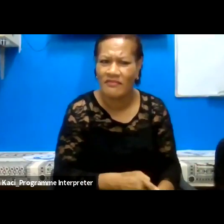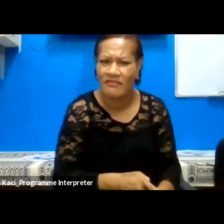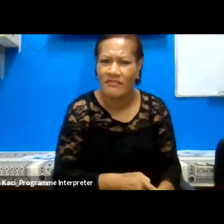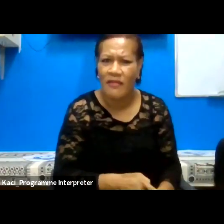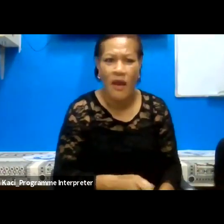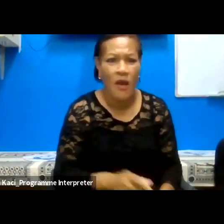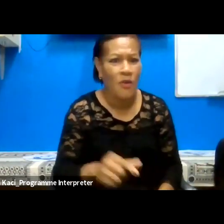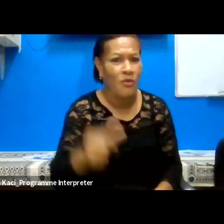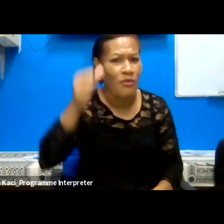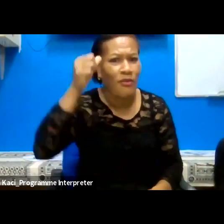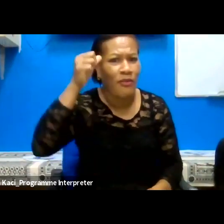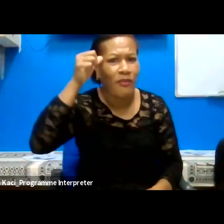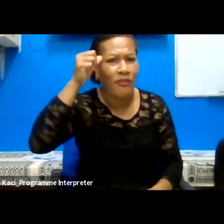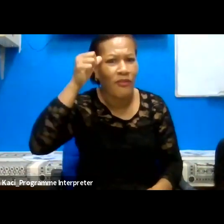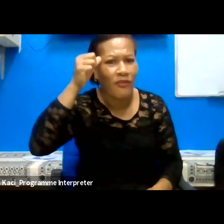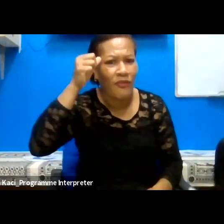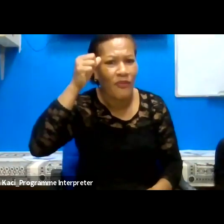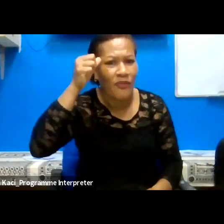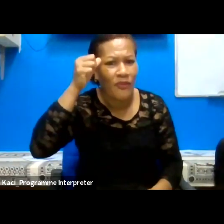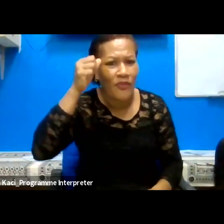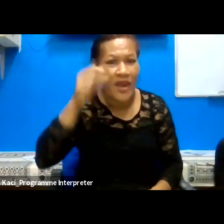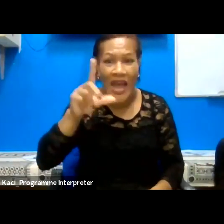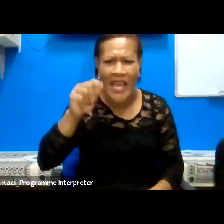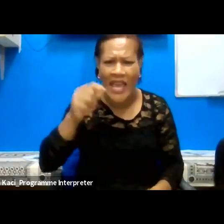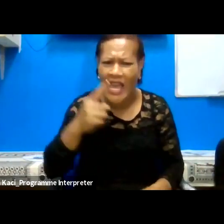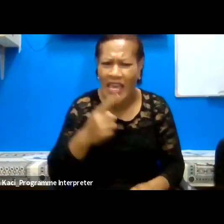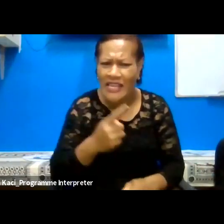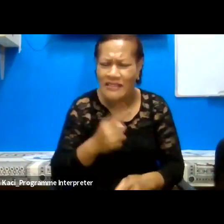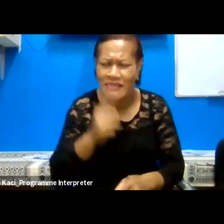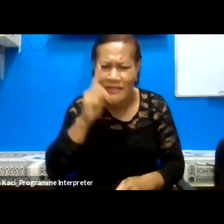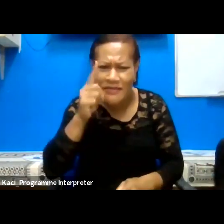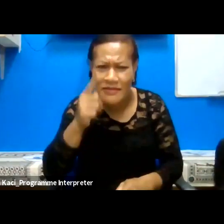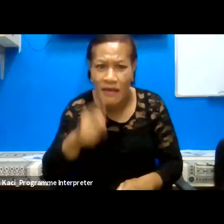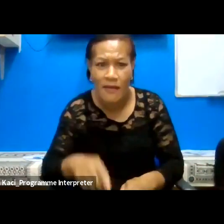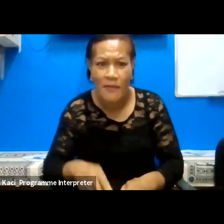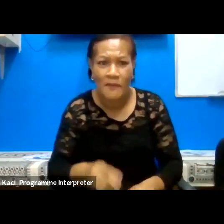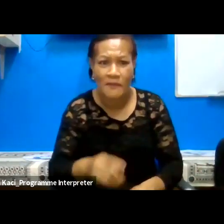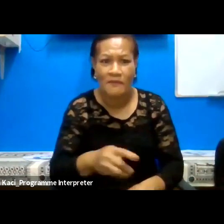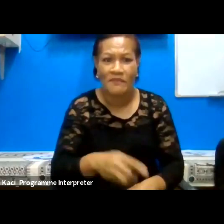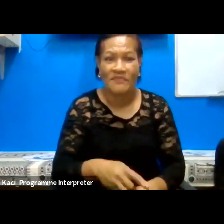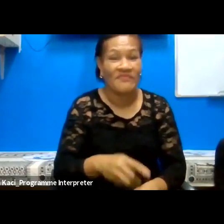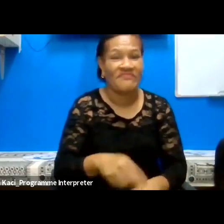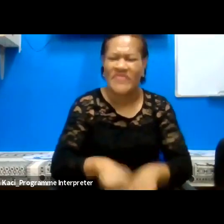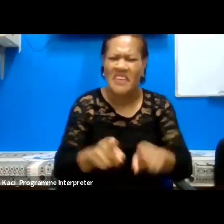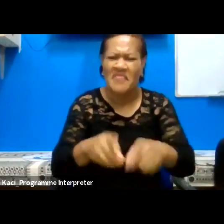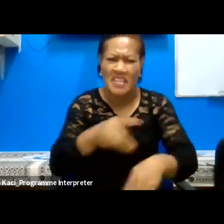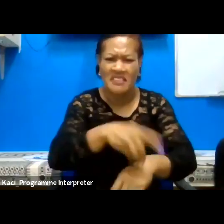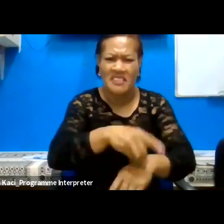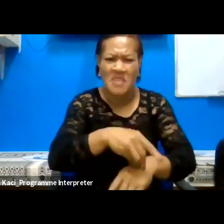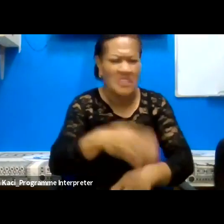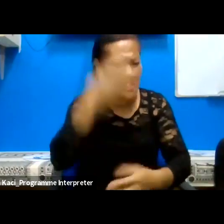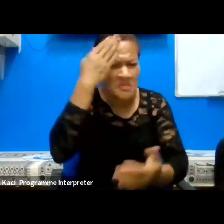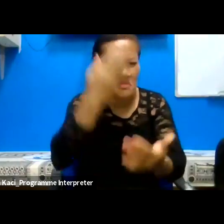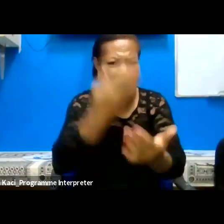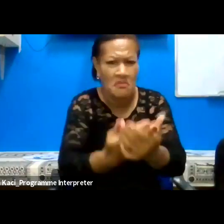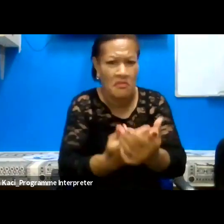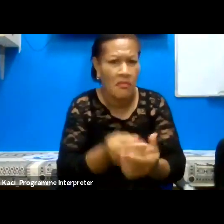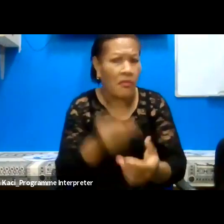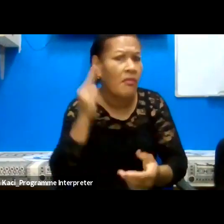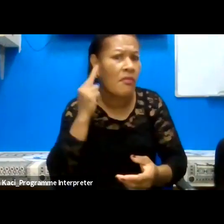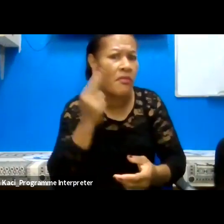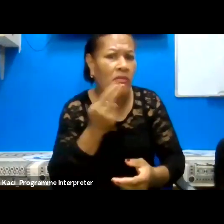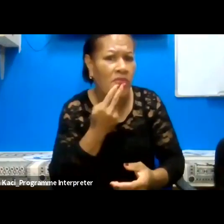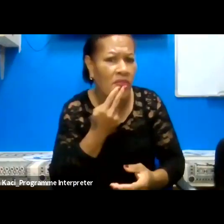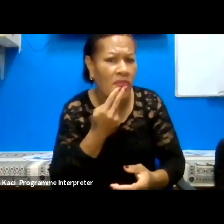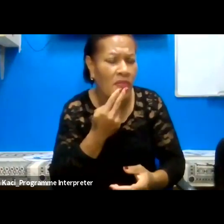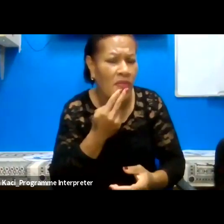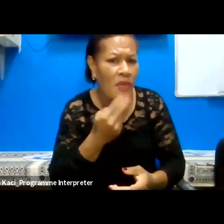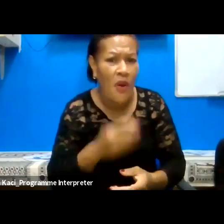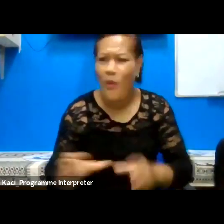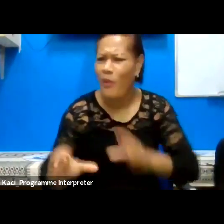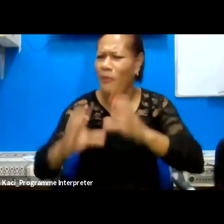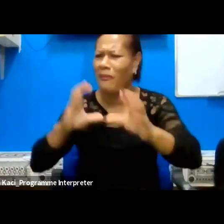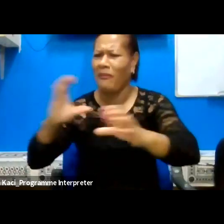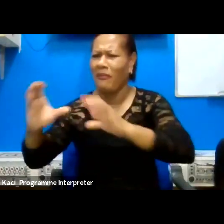school. and it also a member of